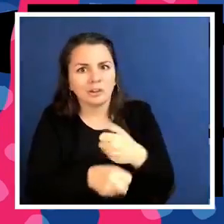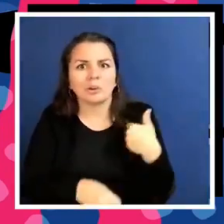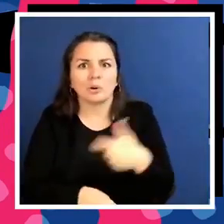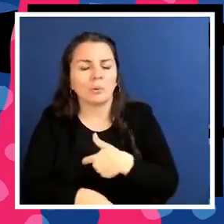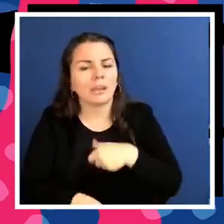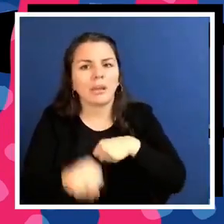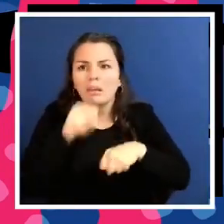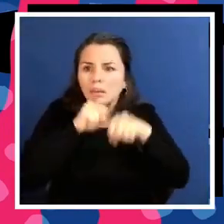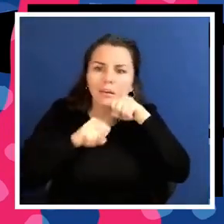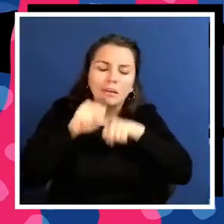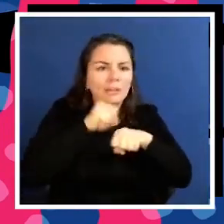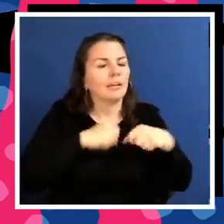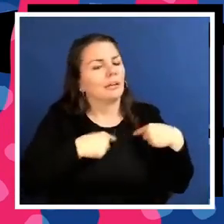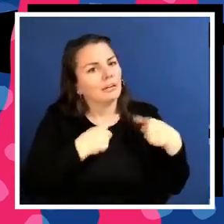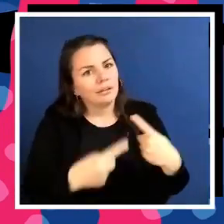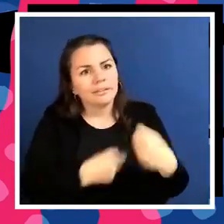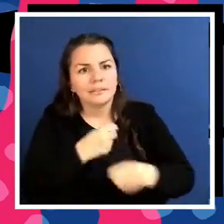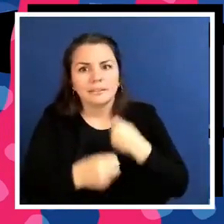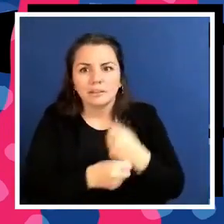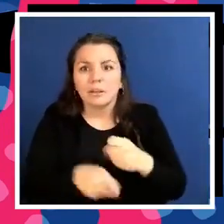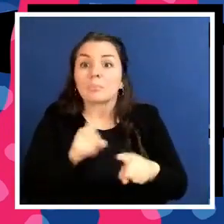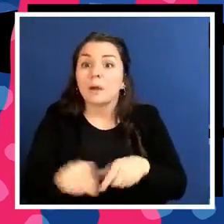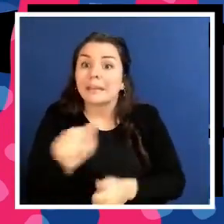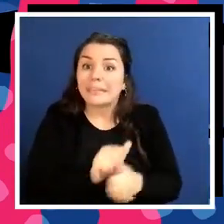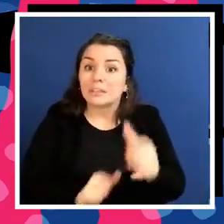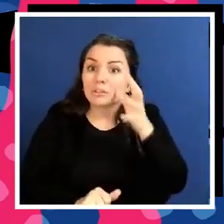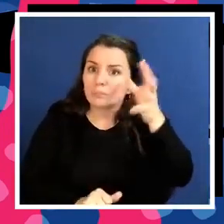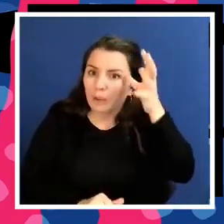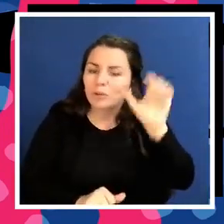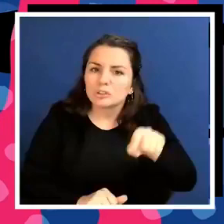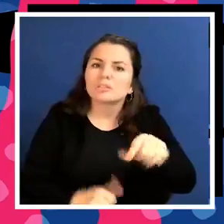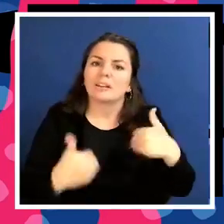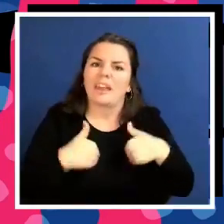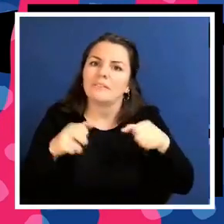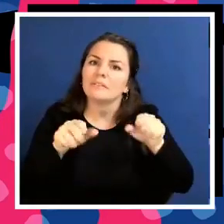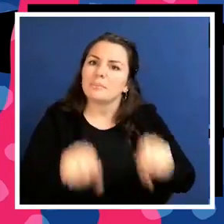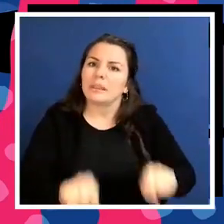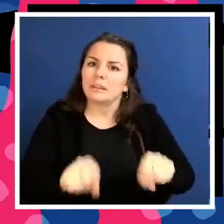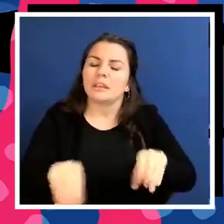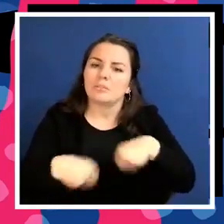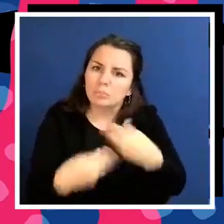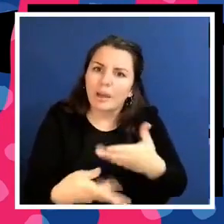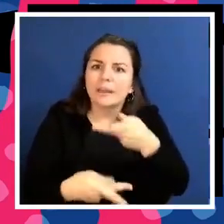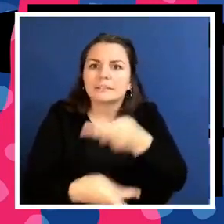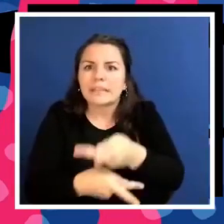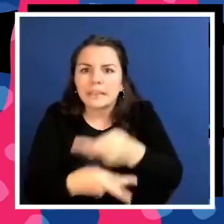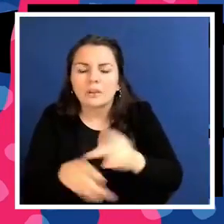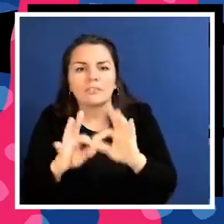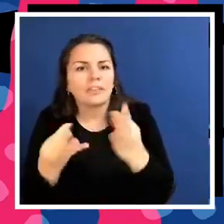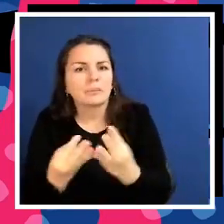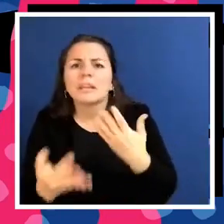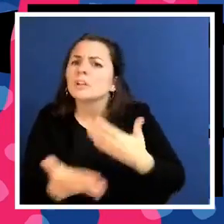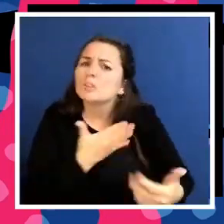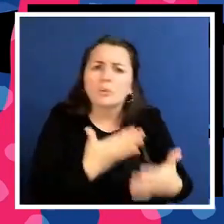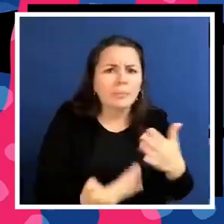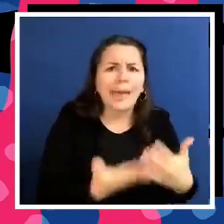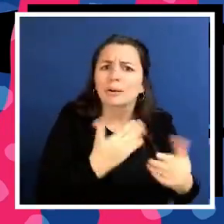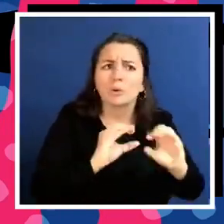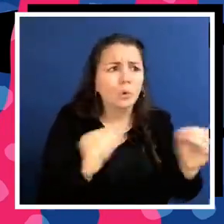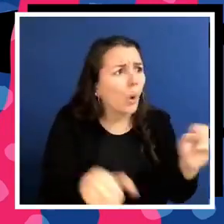TAKE A MOMENT TO TAG A PARENT BELOW TO HELP SPREAD THE WORD. OF COURSE, IT'S BEEN A ROUGH YEAR. WE'VE ALL BEEN THROUGH A LOT